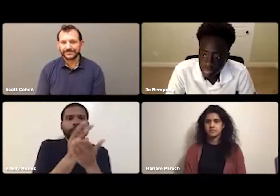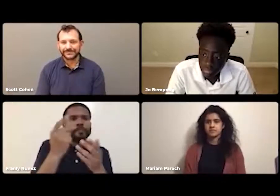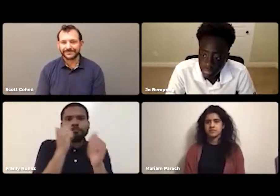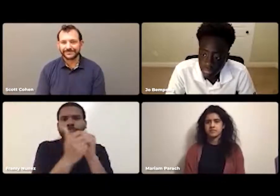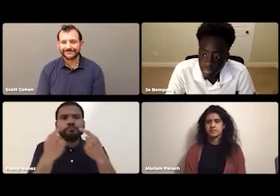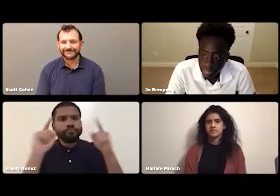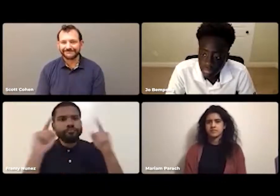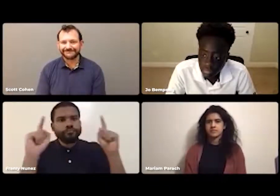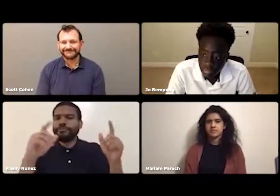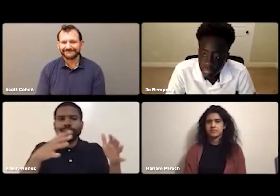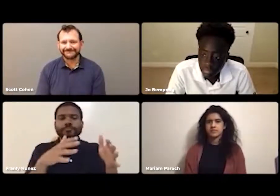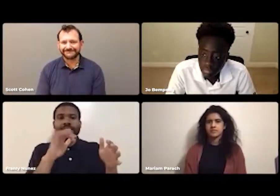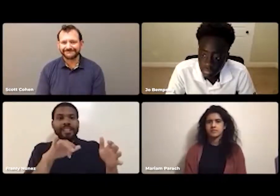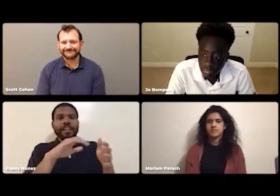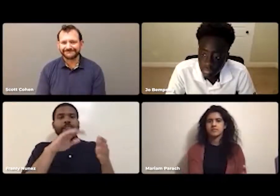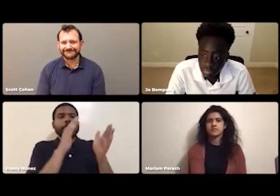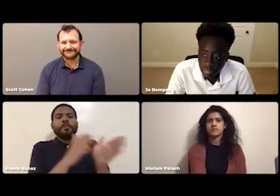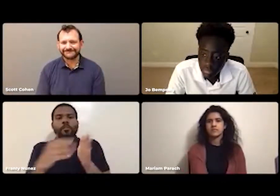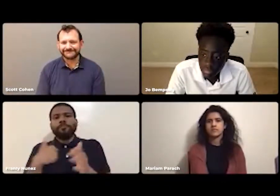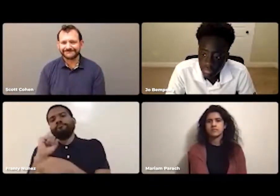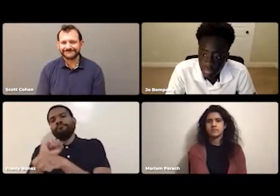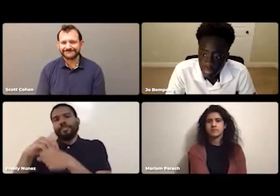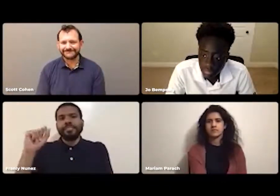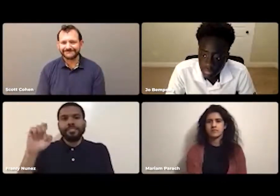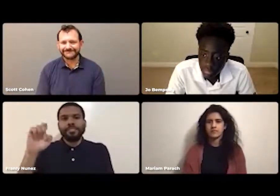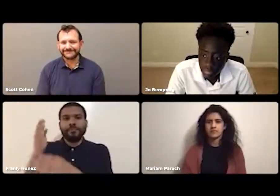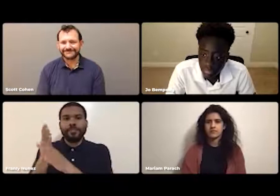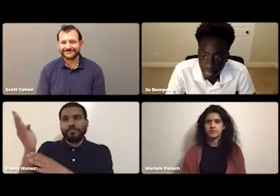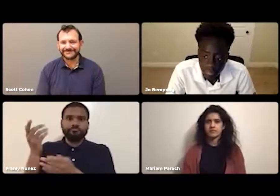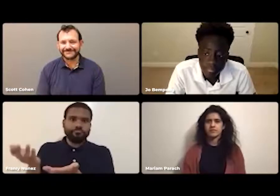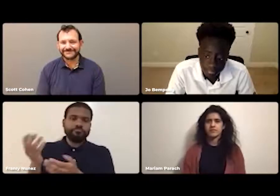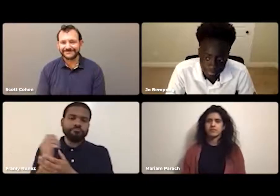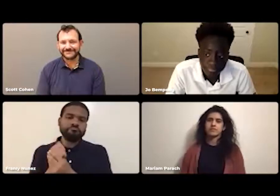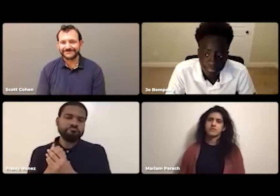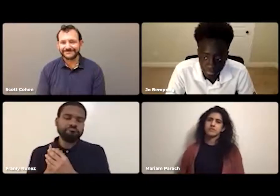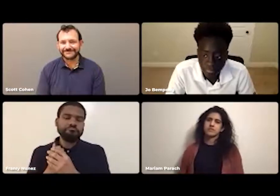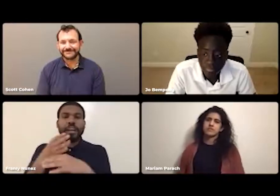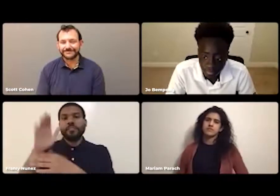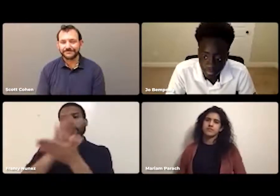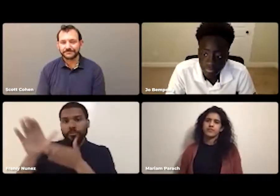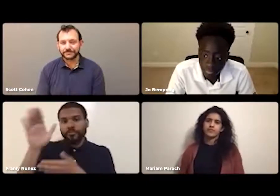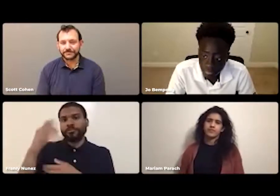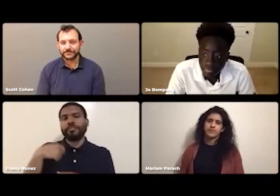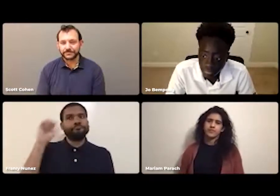How do you check in and monitor progress?